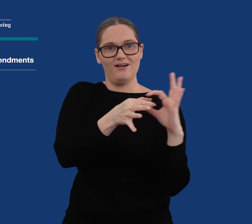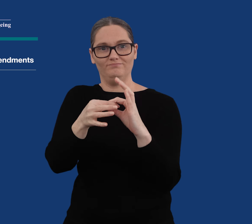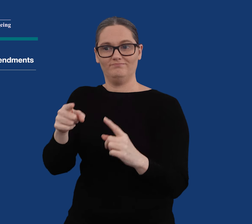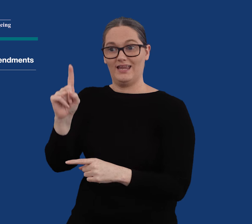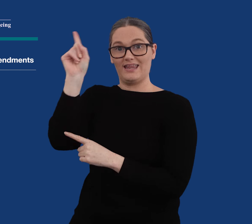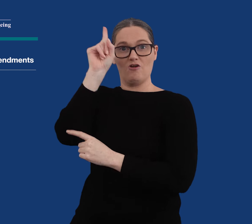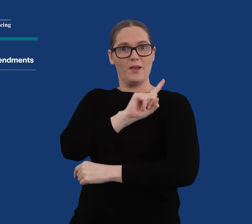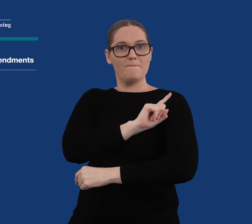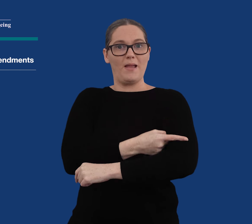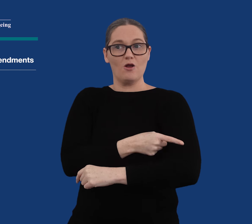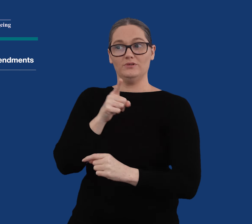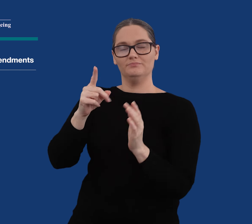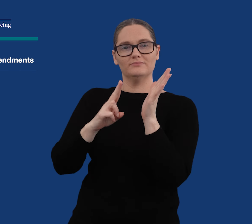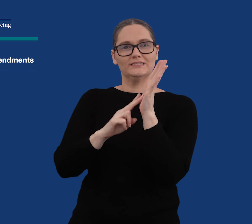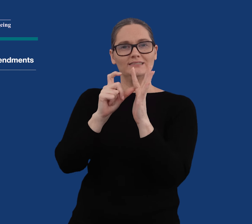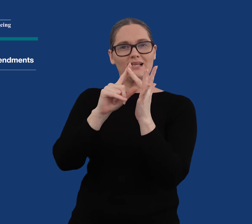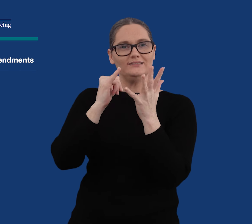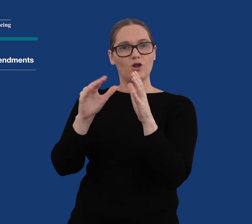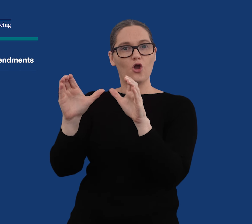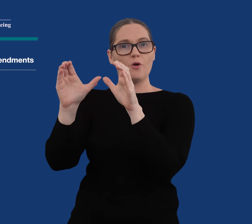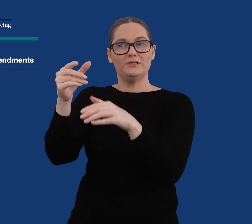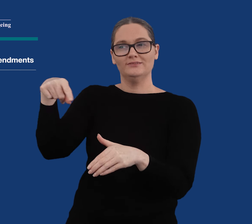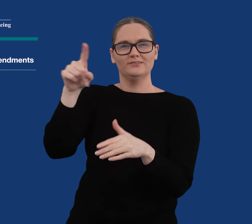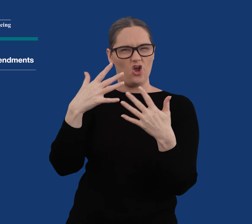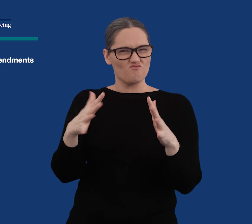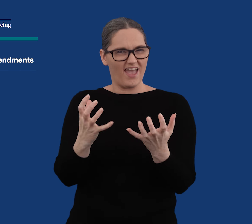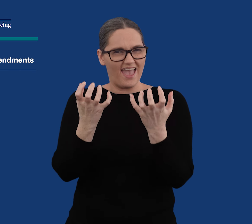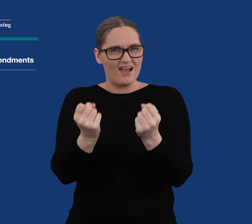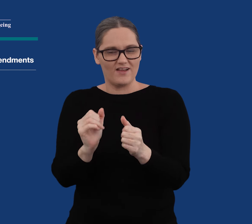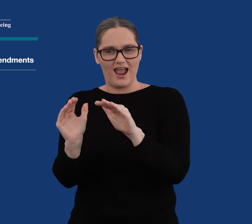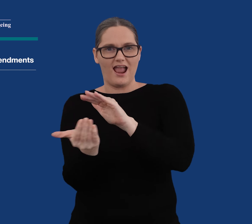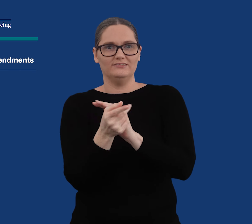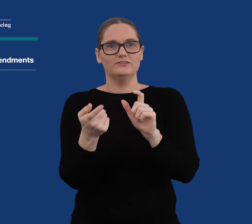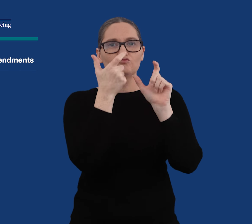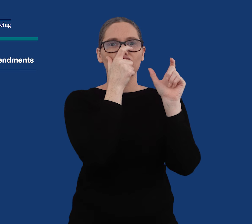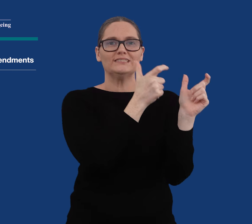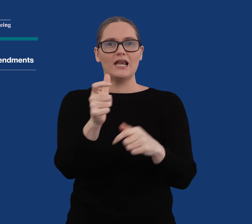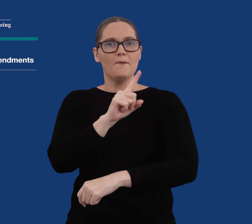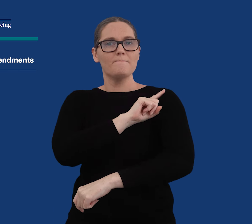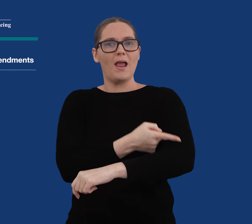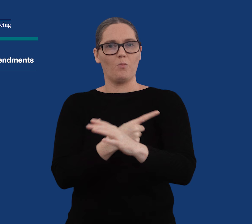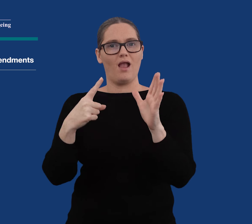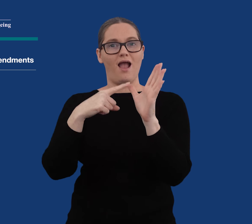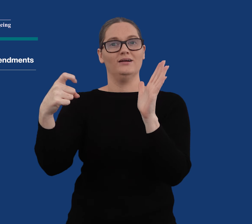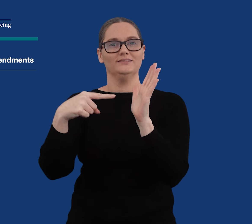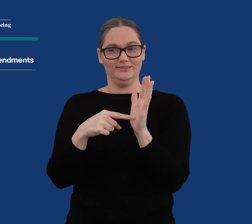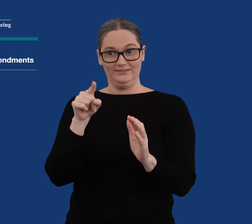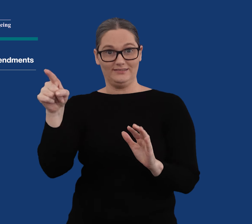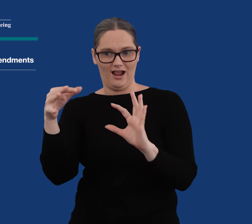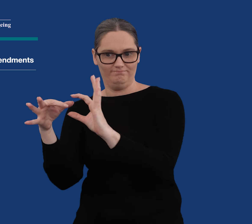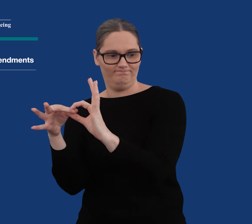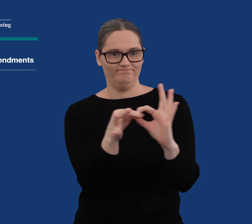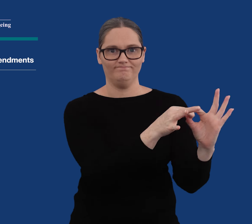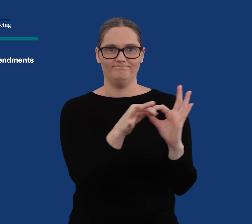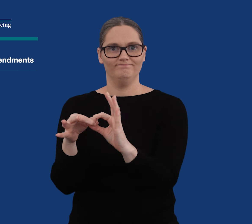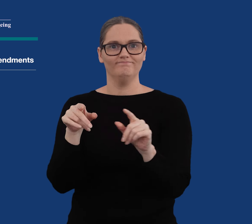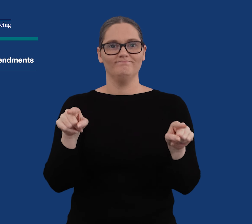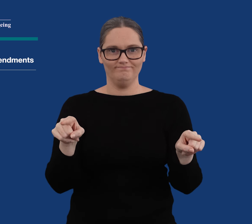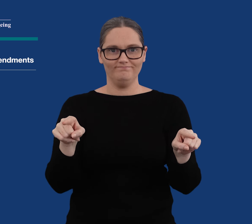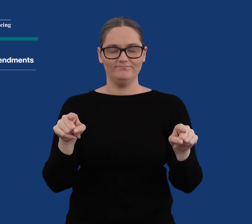with the existing Regulatory Powers (under the Regulatory Powers Act) held by the NDIS Commission.